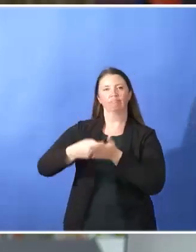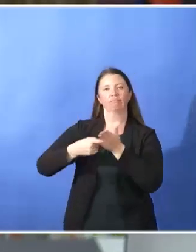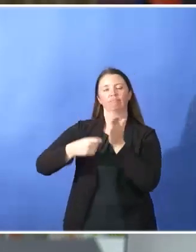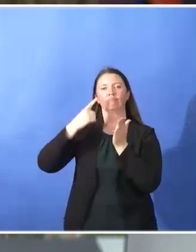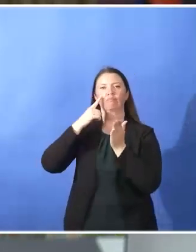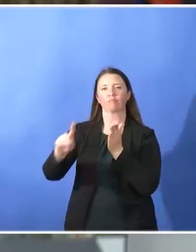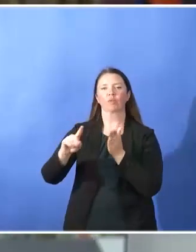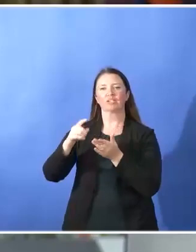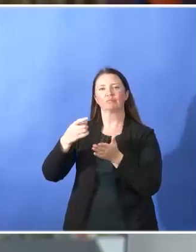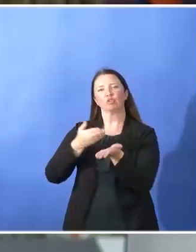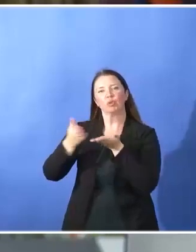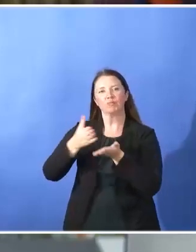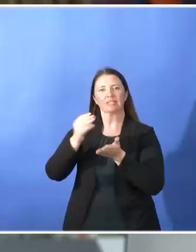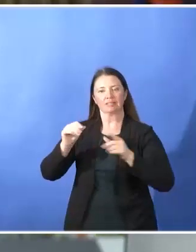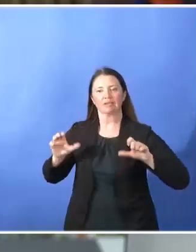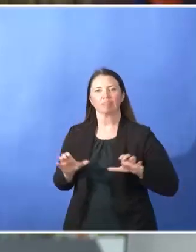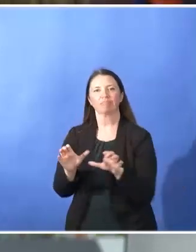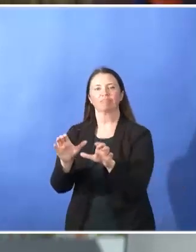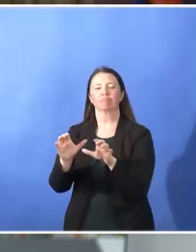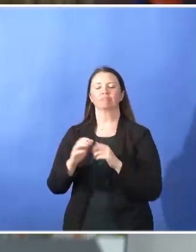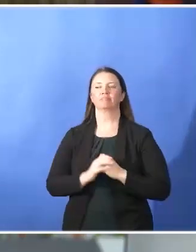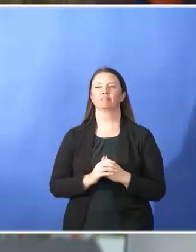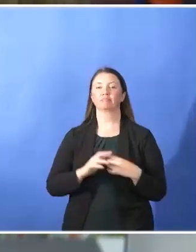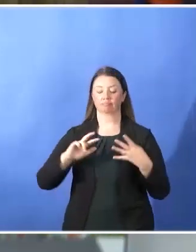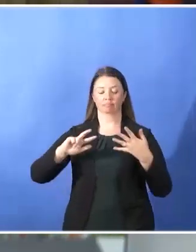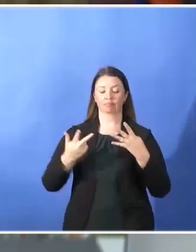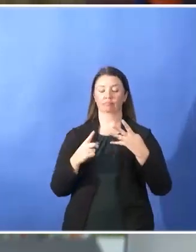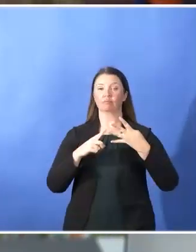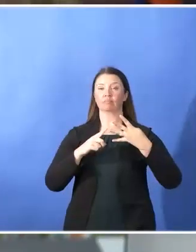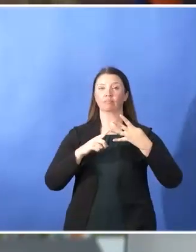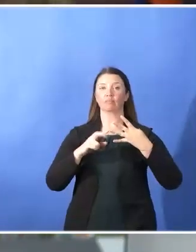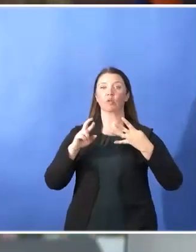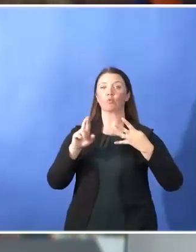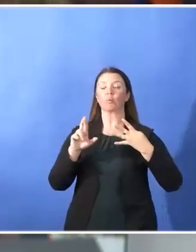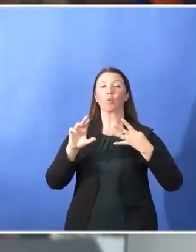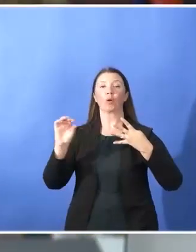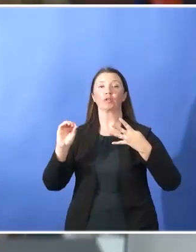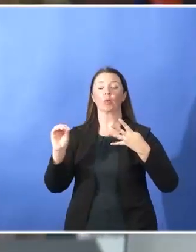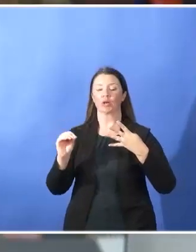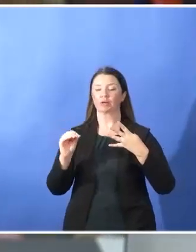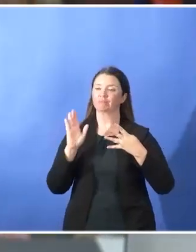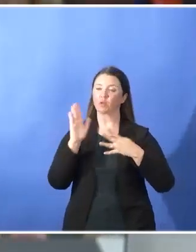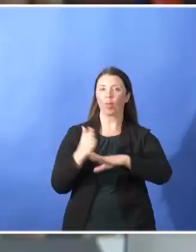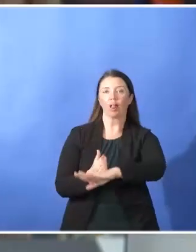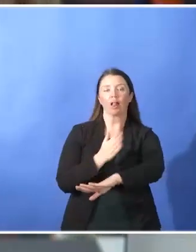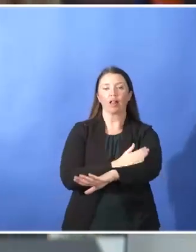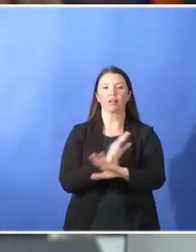YOU WILL CONSIDER IN ORDER TO IMPROVE THE ACCESSIBILITY WITH